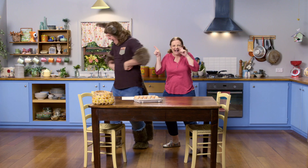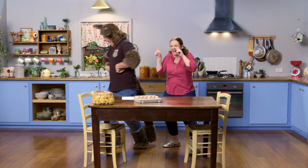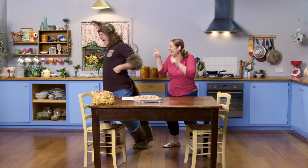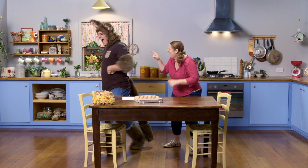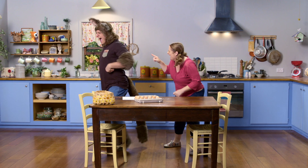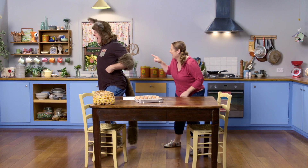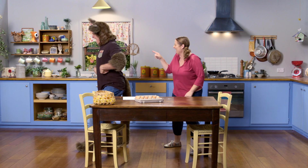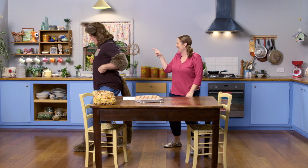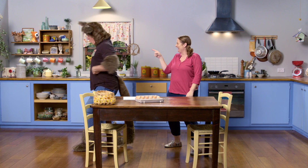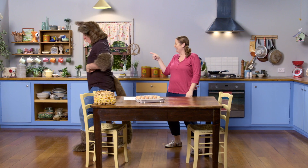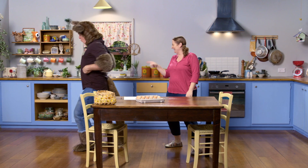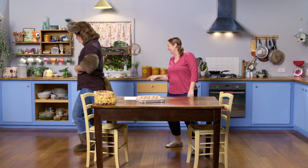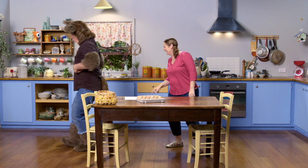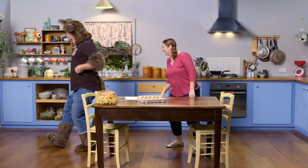(CLUCKS)